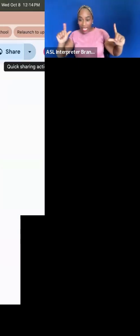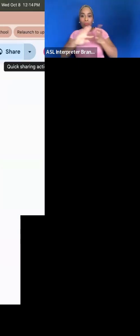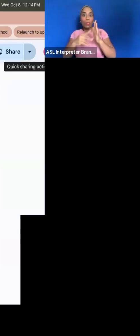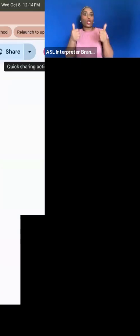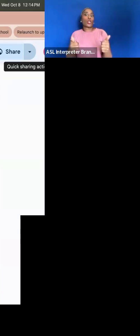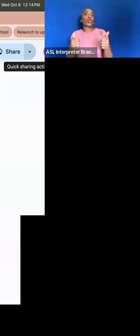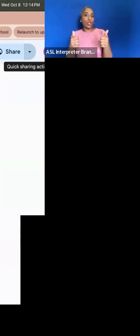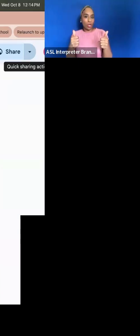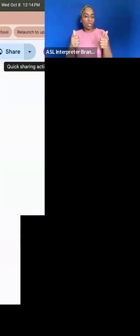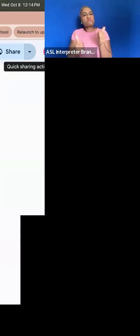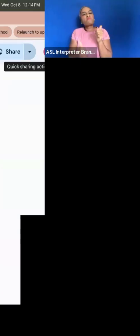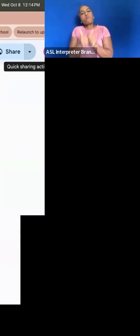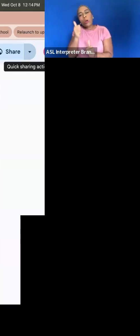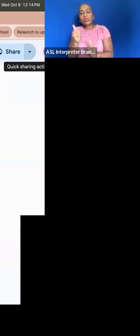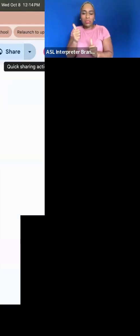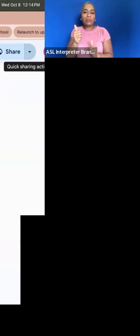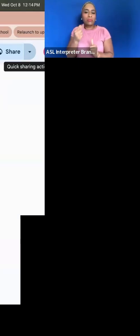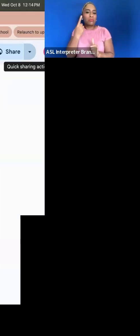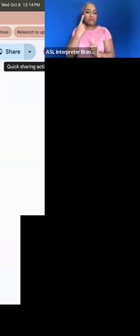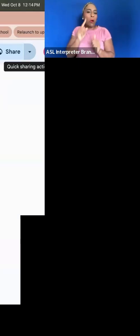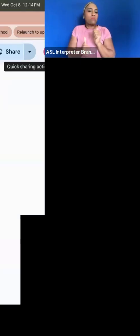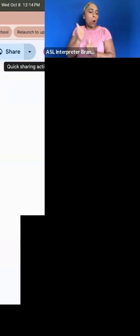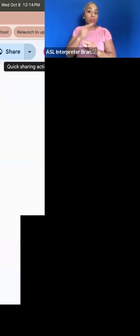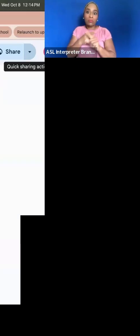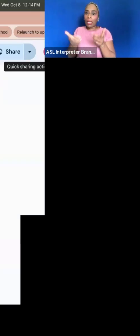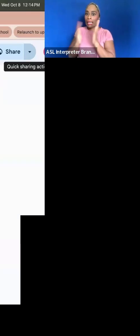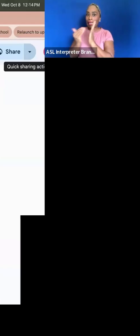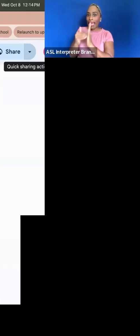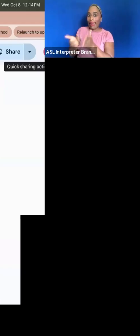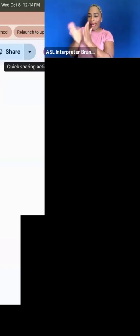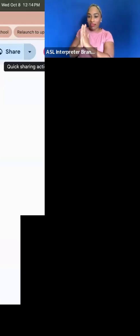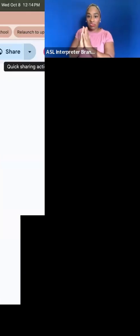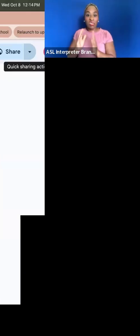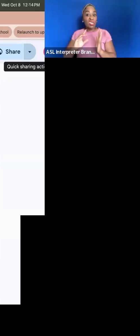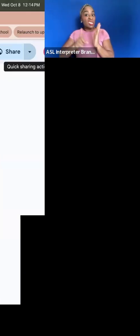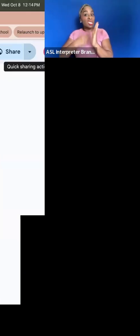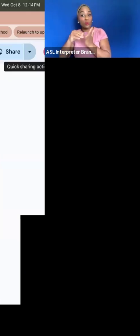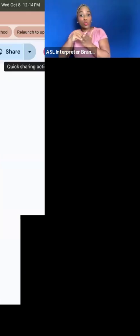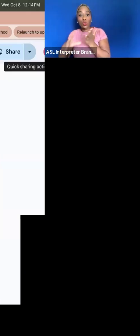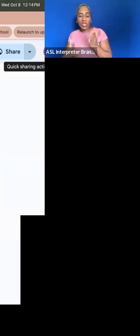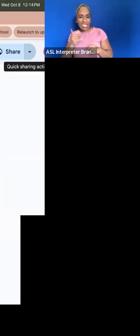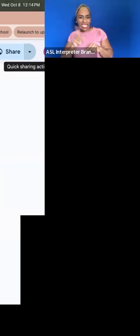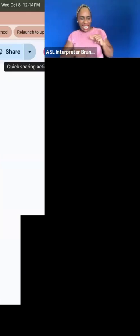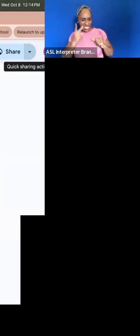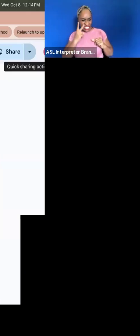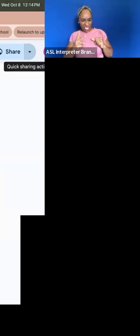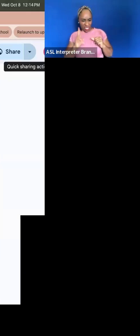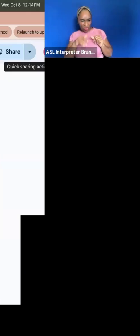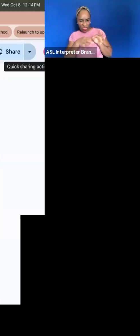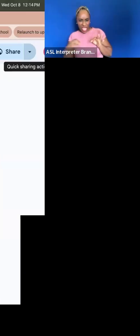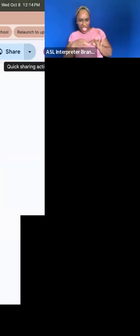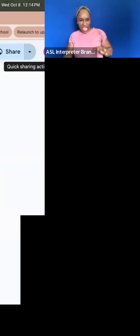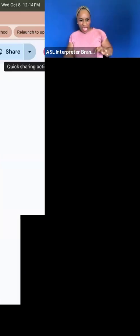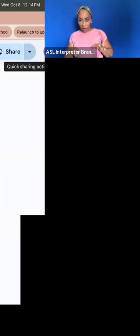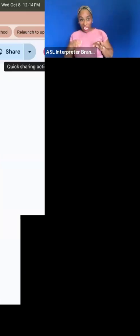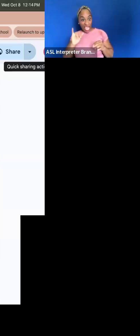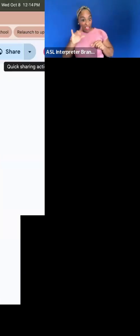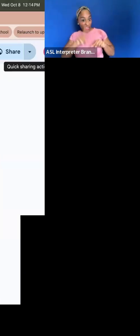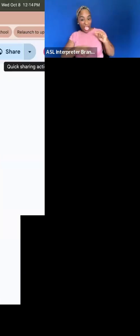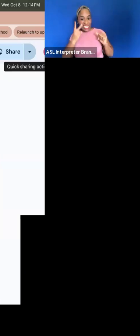then it becomes an issue of not even being able to see the content, much less be able to do a skill or a task related to the content.